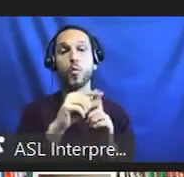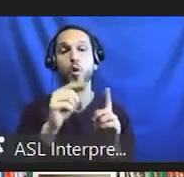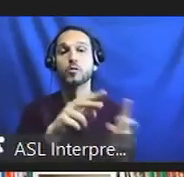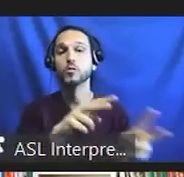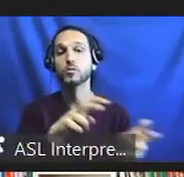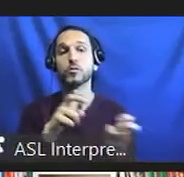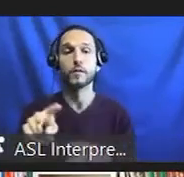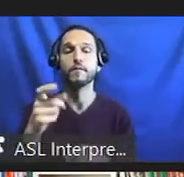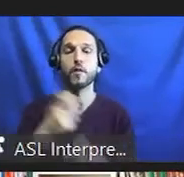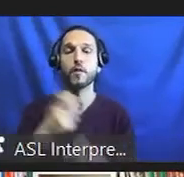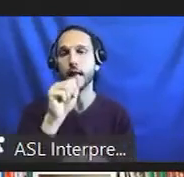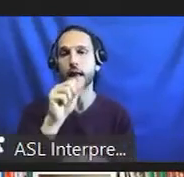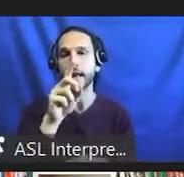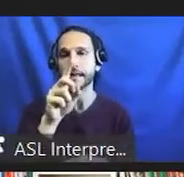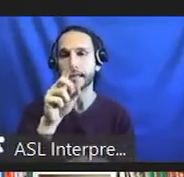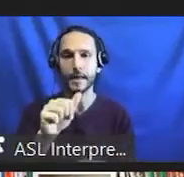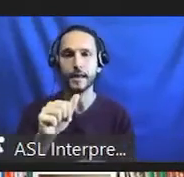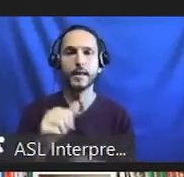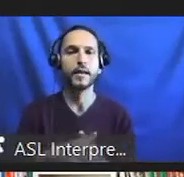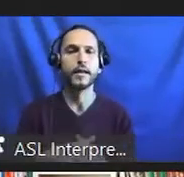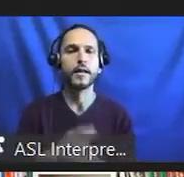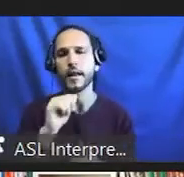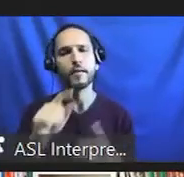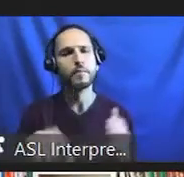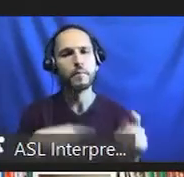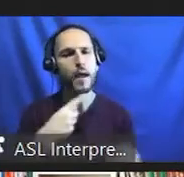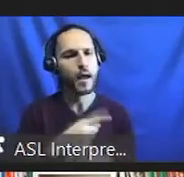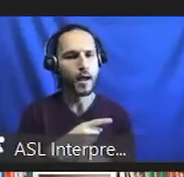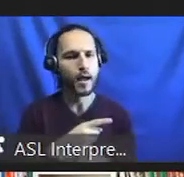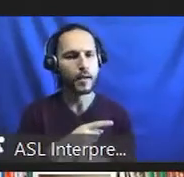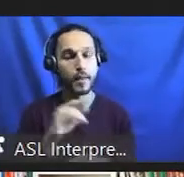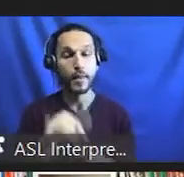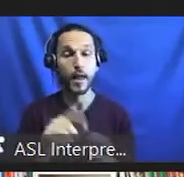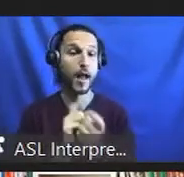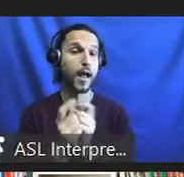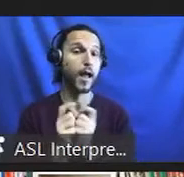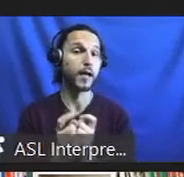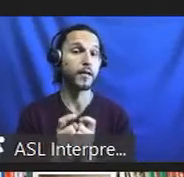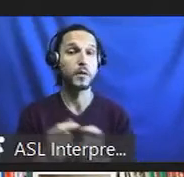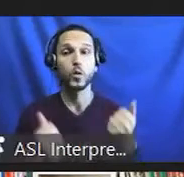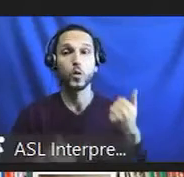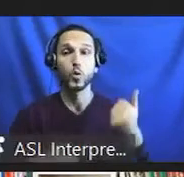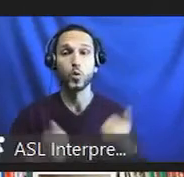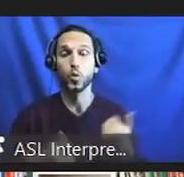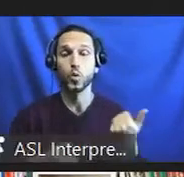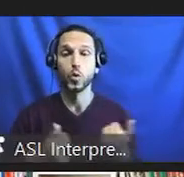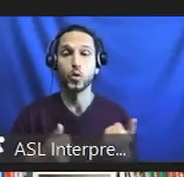So really it was not an argument about whether the accommodation was sufficient or not.